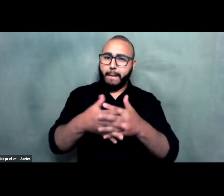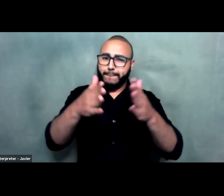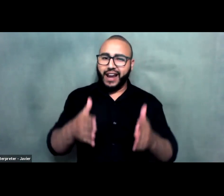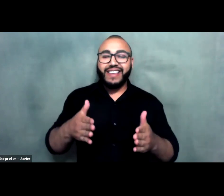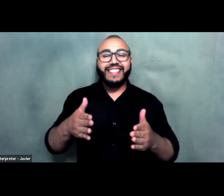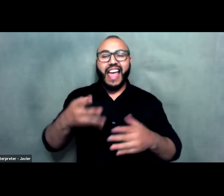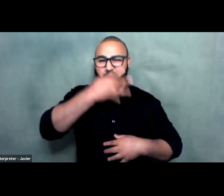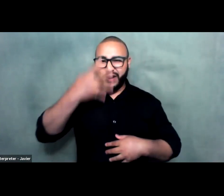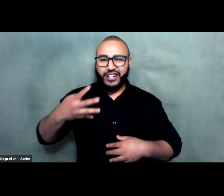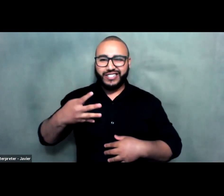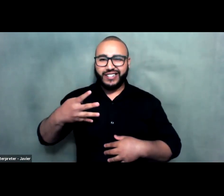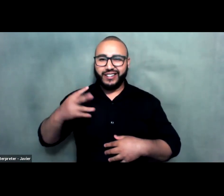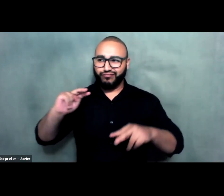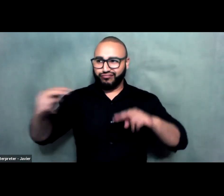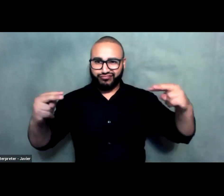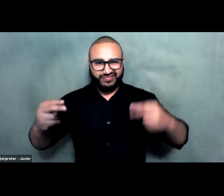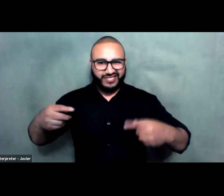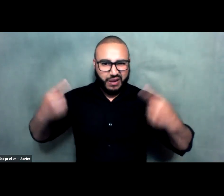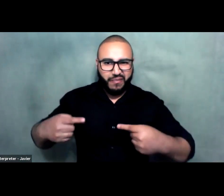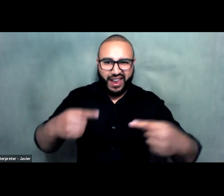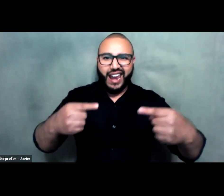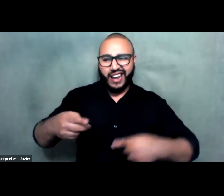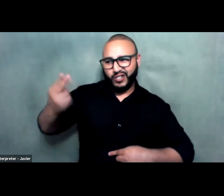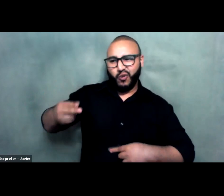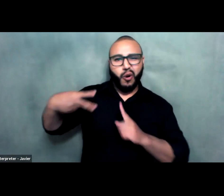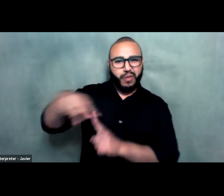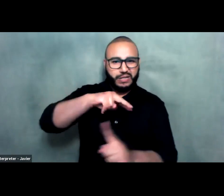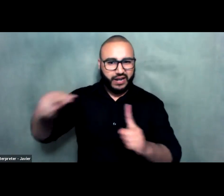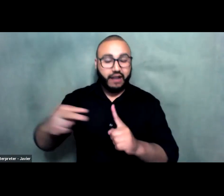historical perspective. So for those of you that are just joining us today, and haven't